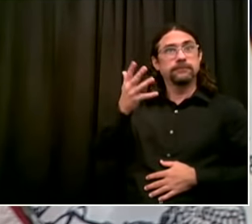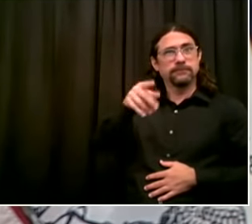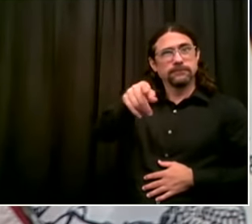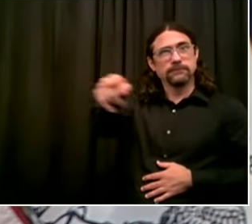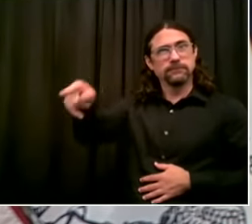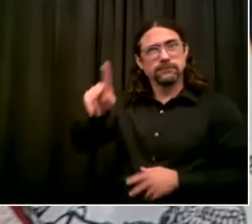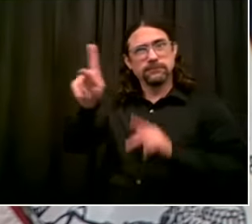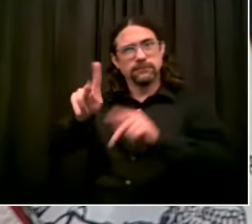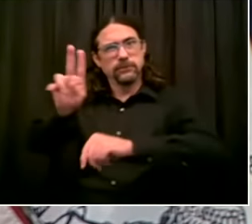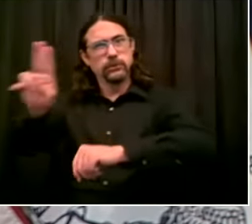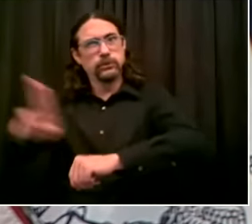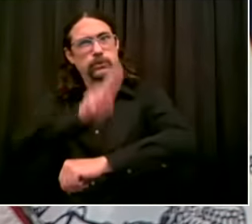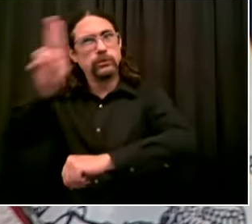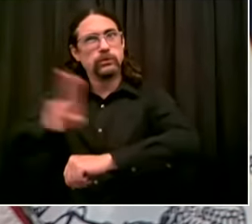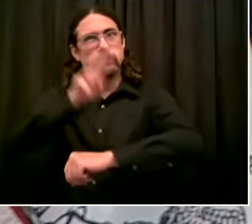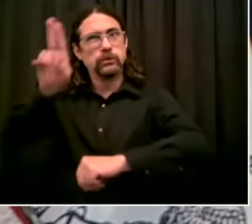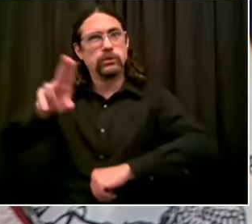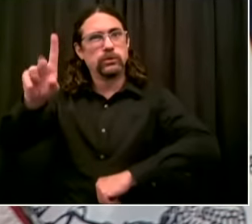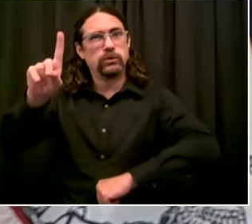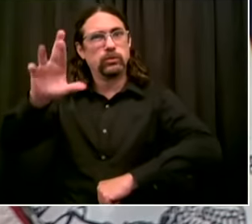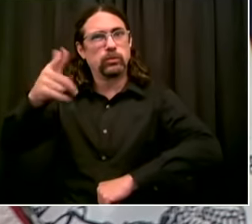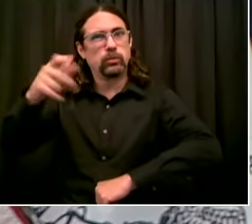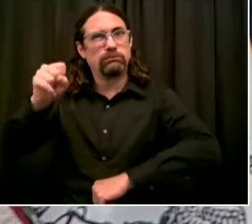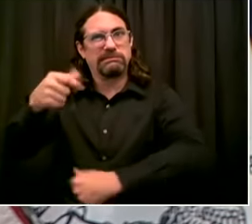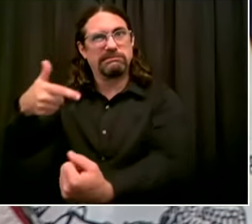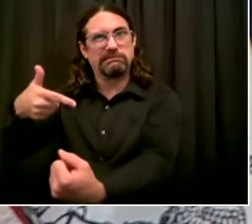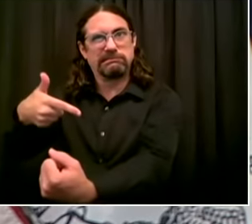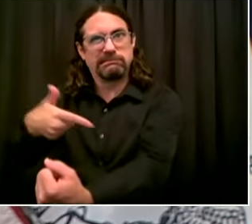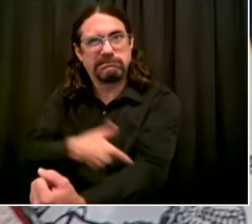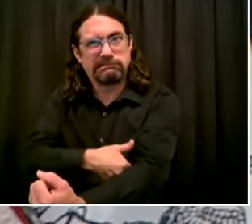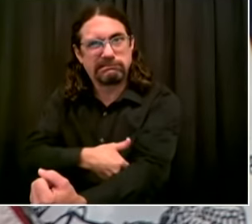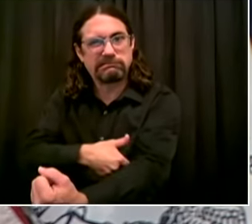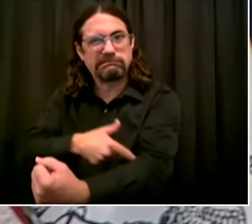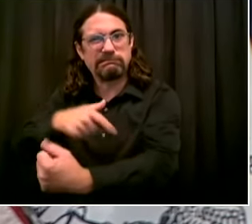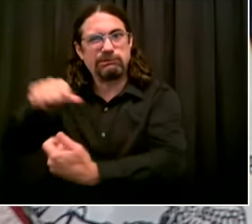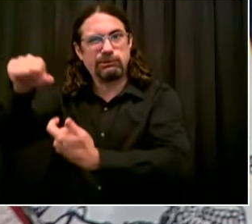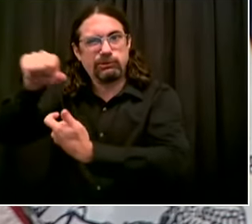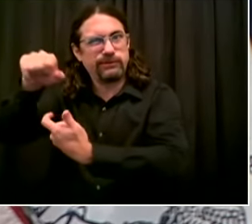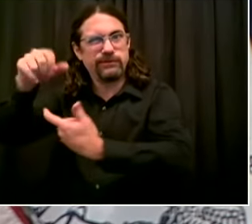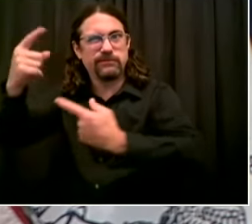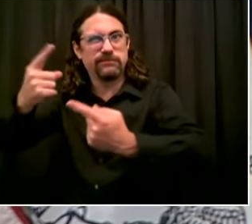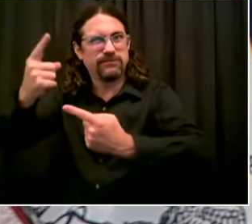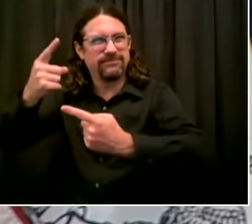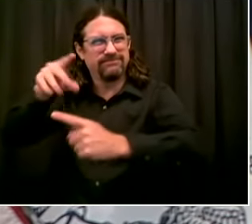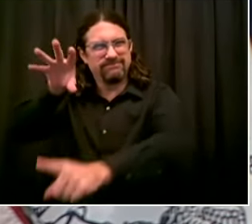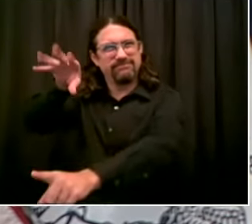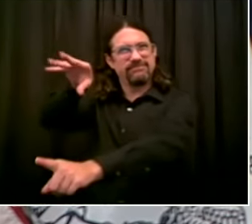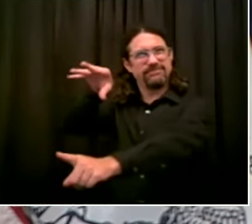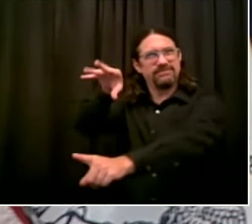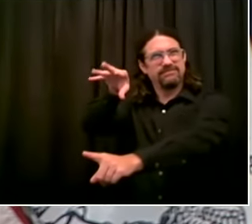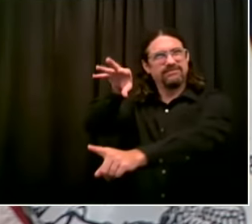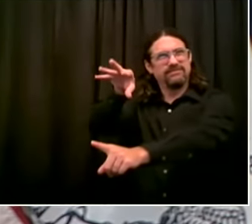THE SCHOOL AND THEY ARE DOING SO MEWK OR VIRTUALLY. THERE ARE ADULTS